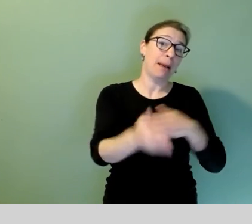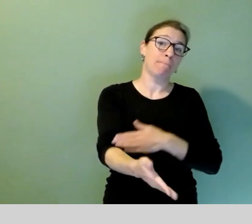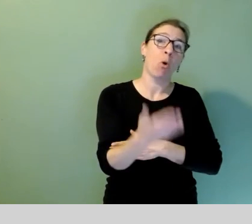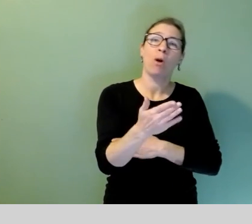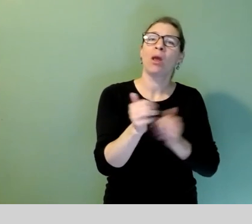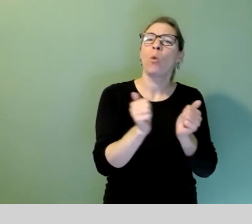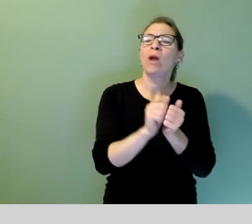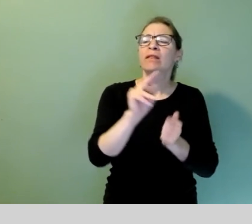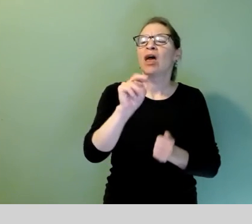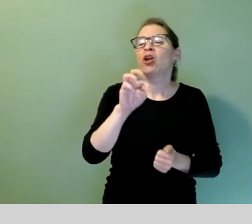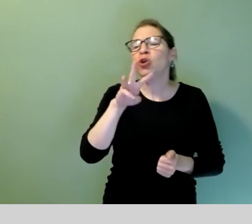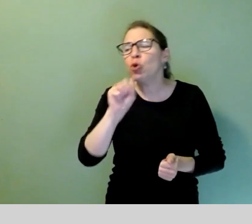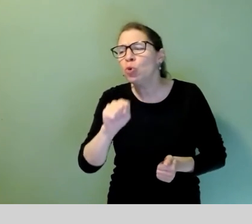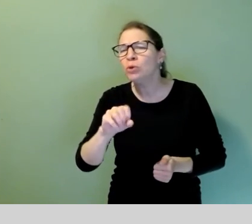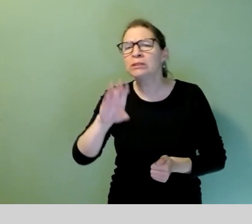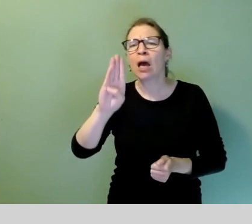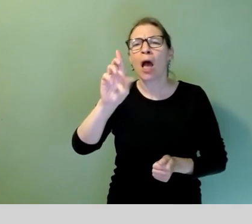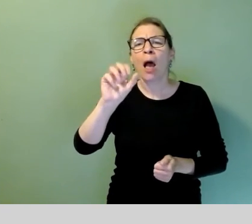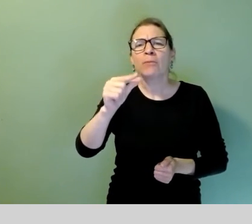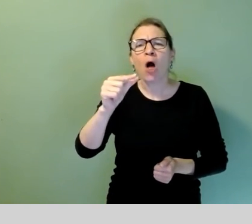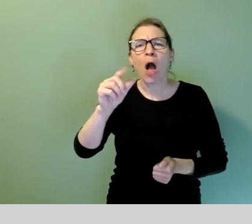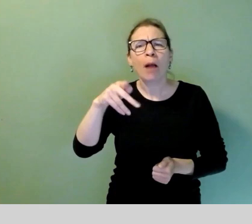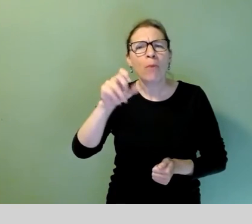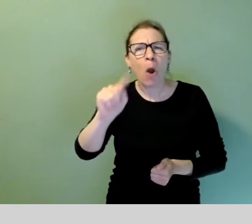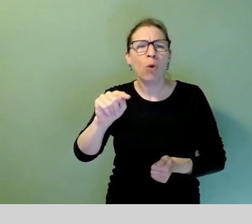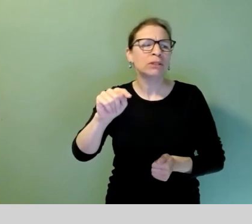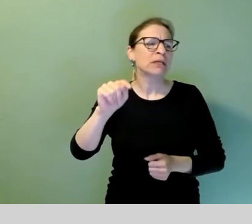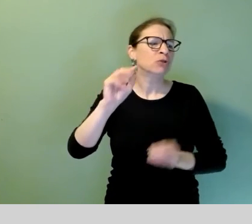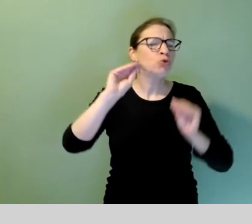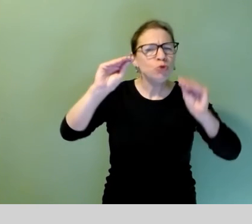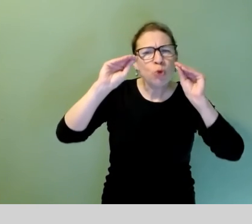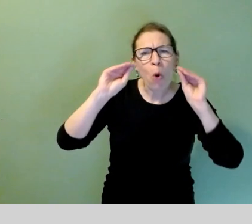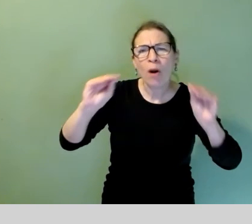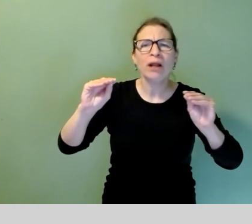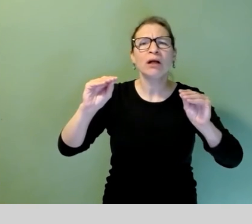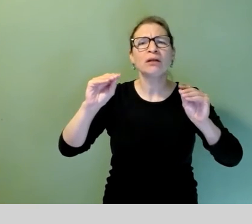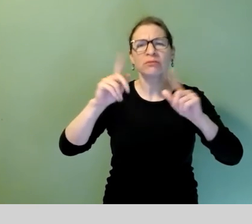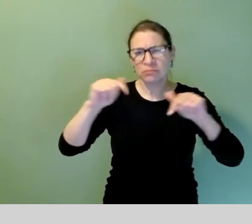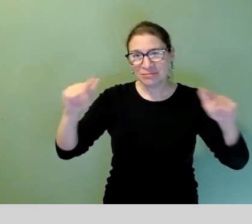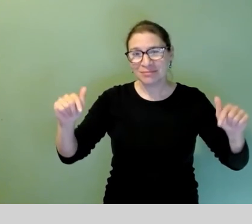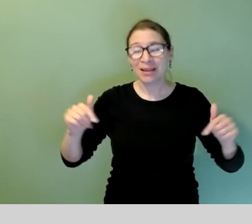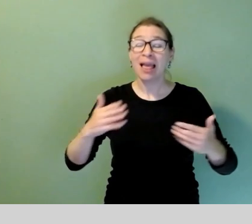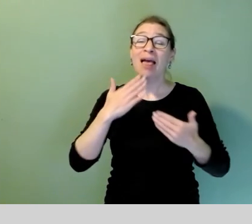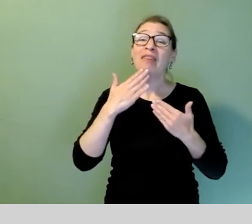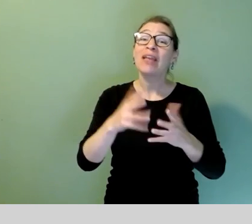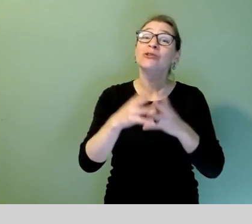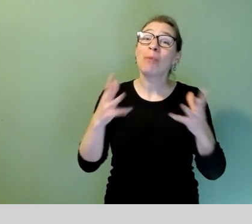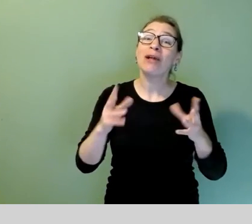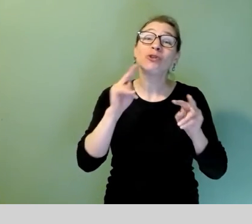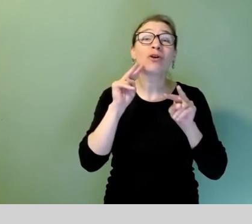tutorials, videos, and so on, on data science machine, and artificial intelligence. So thank you so much, it was a pleasure.